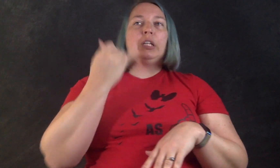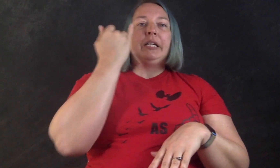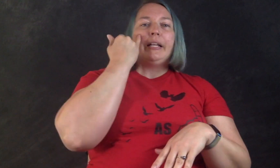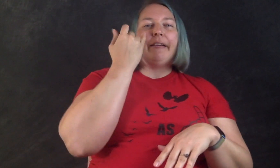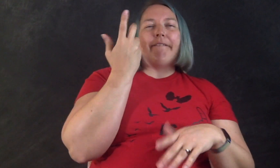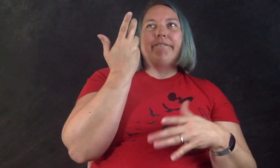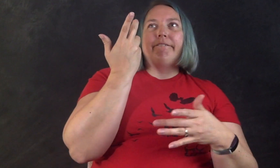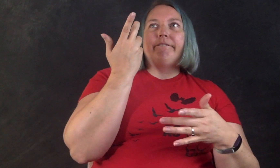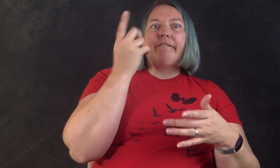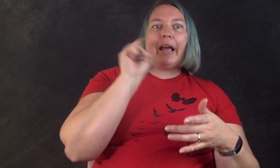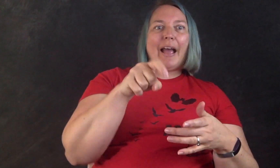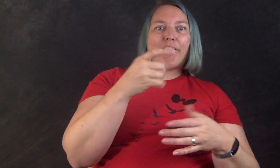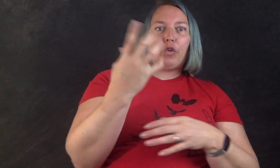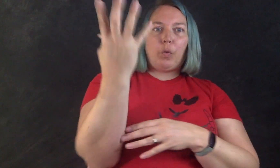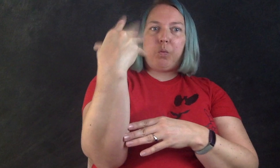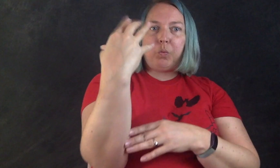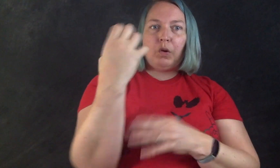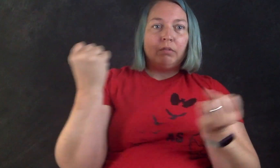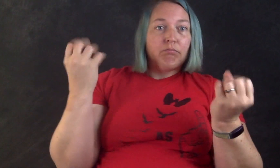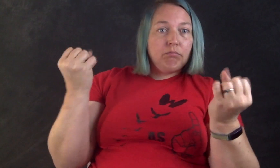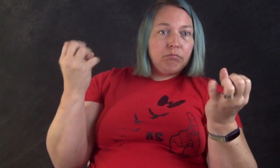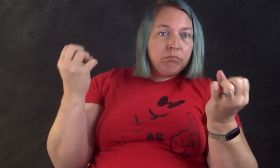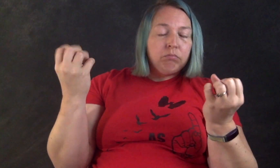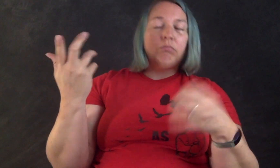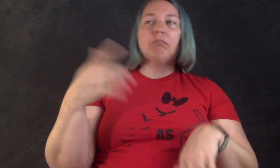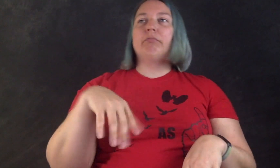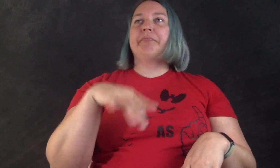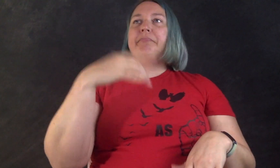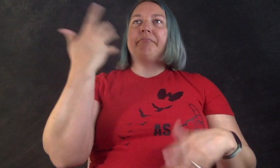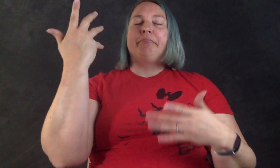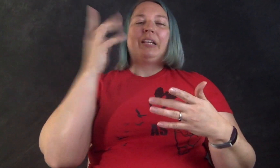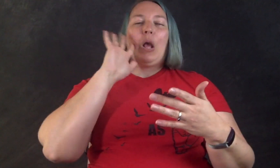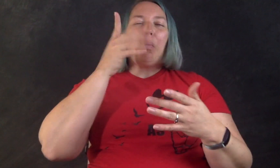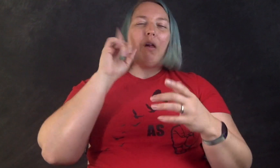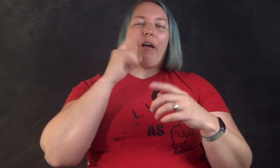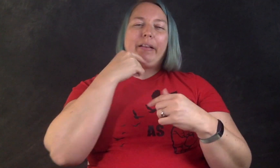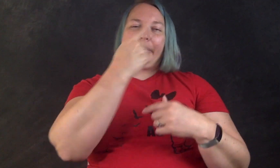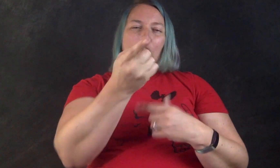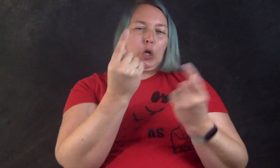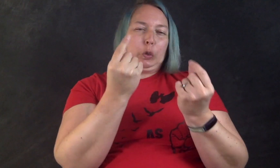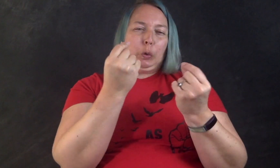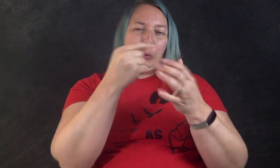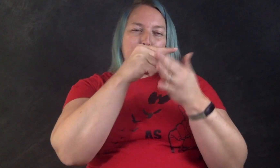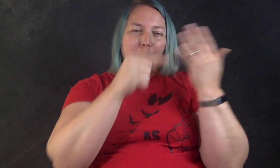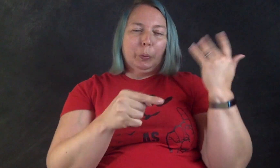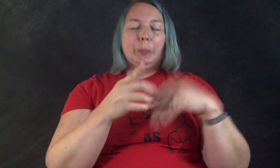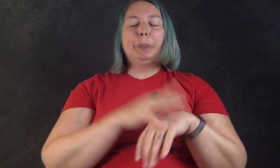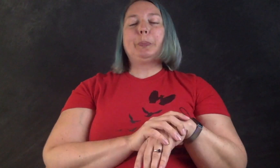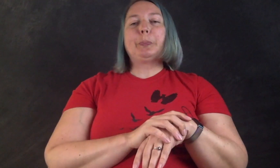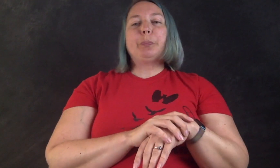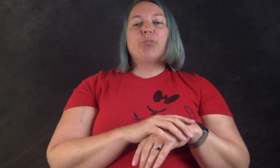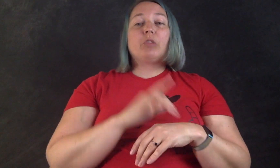If you have to make a video/record, what to record. The choices will tell you what to do specifically.